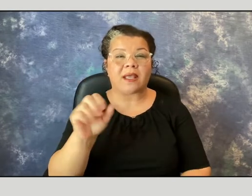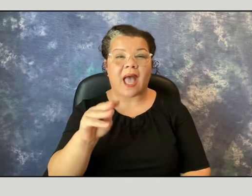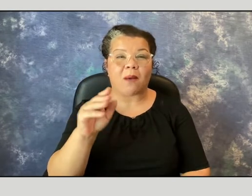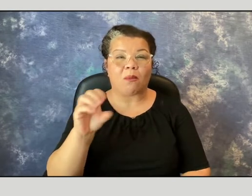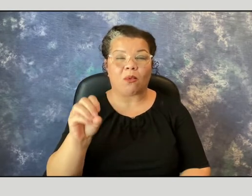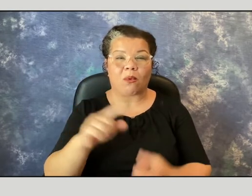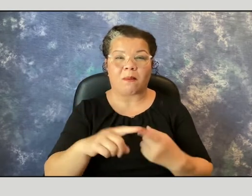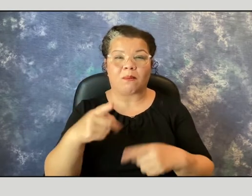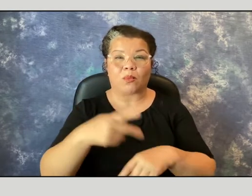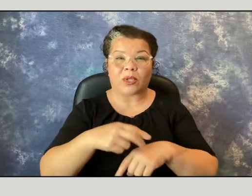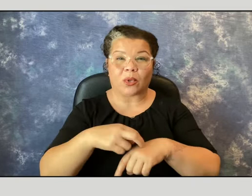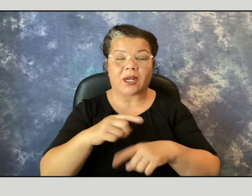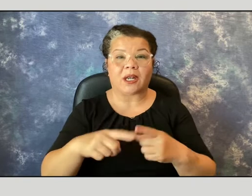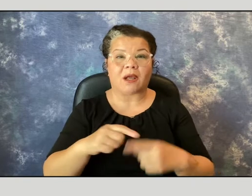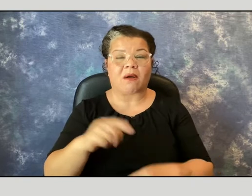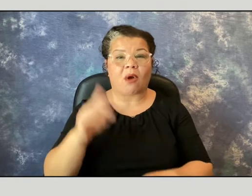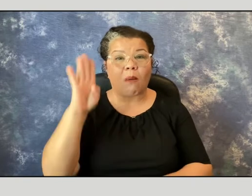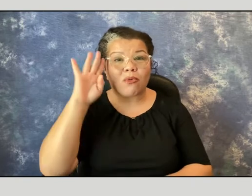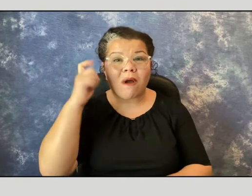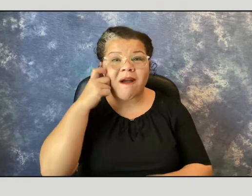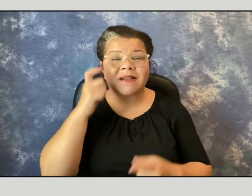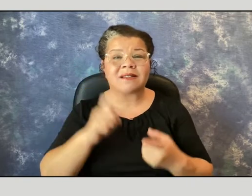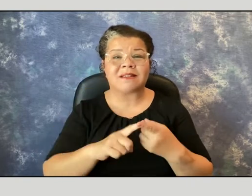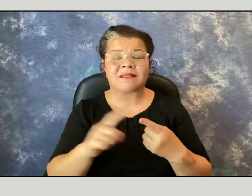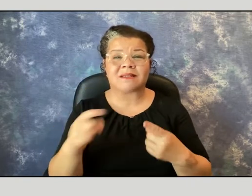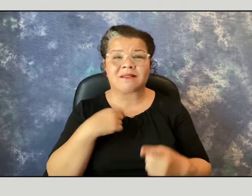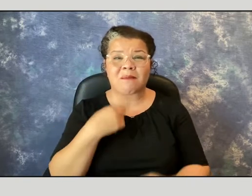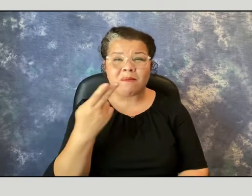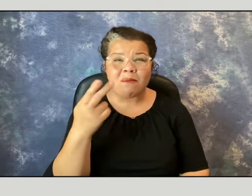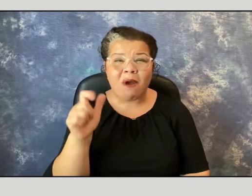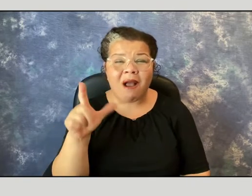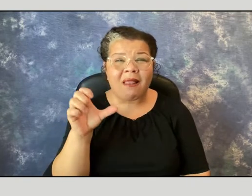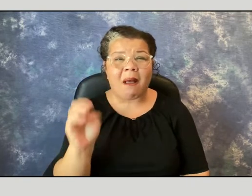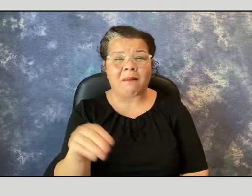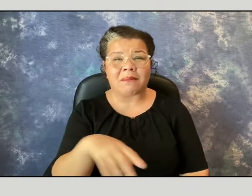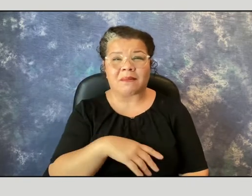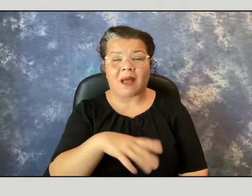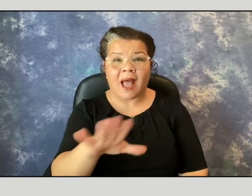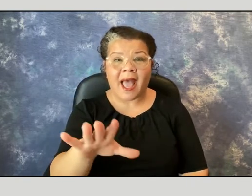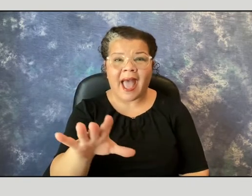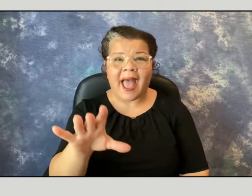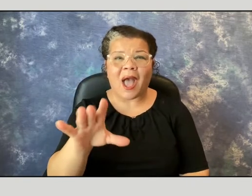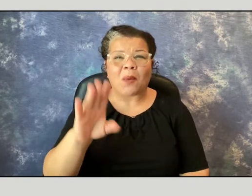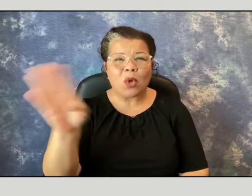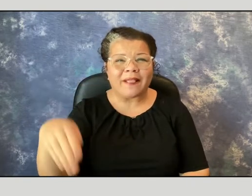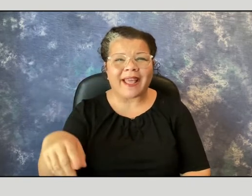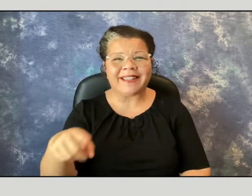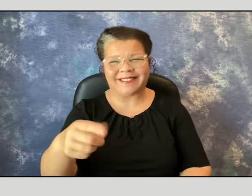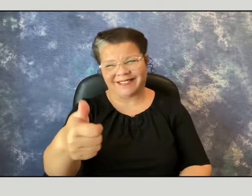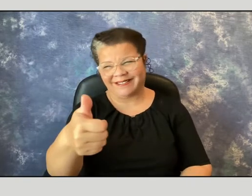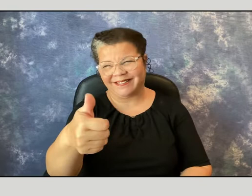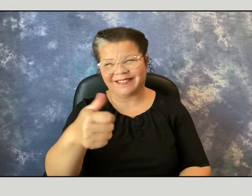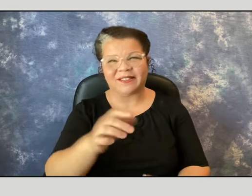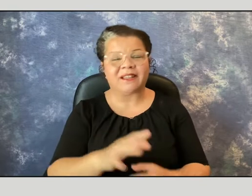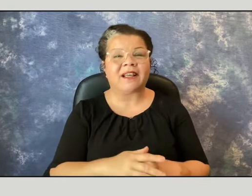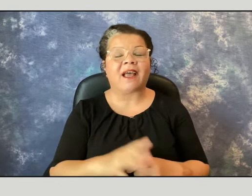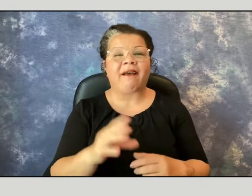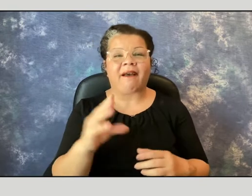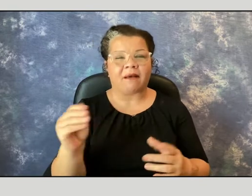The Bronx, Harlem, Downtown Brooklyn. So people are joining us from all over,